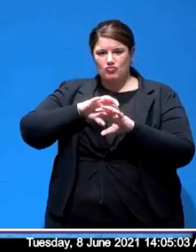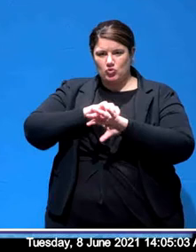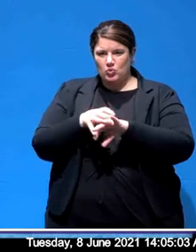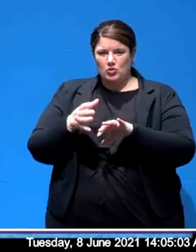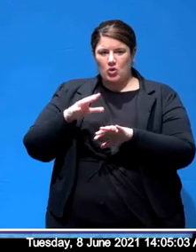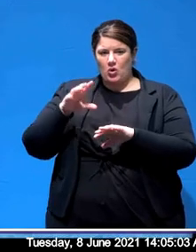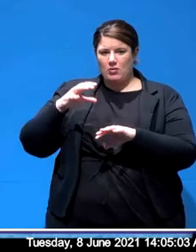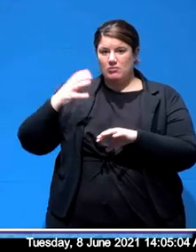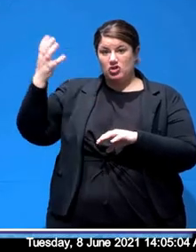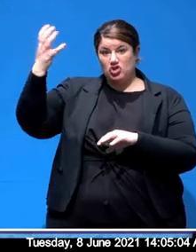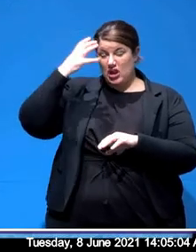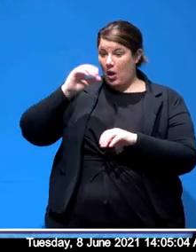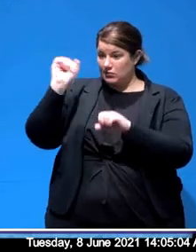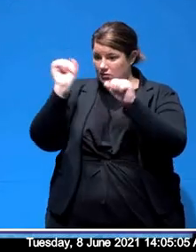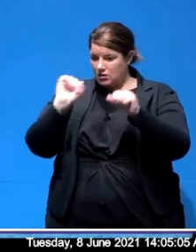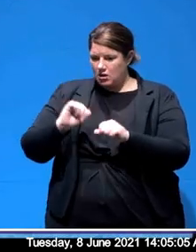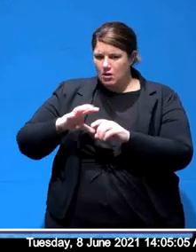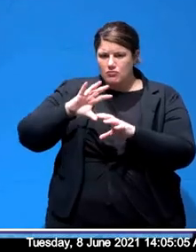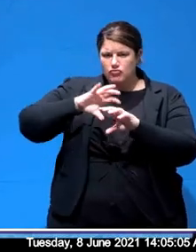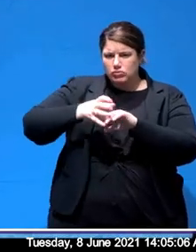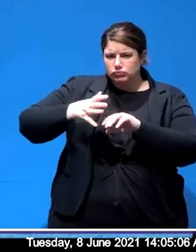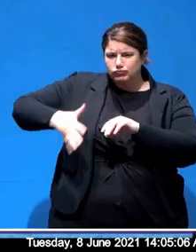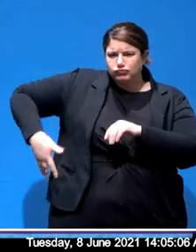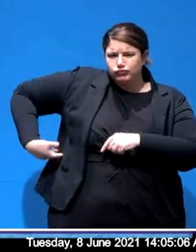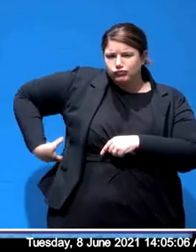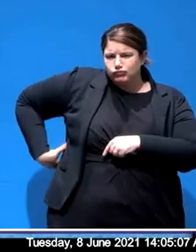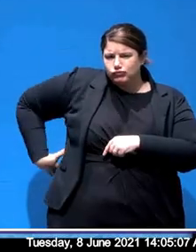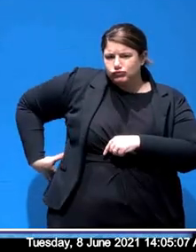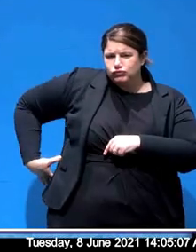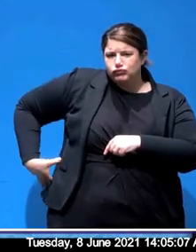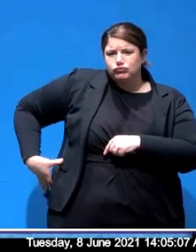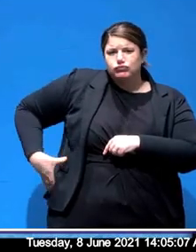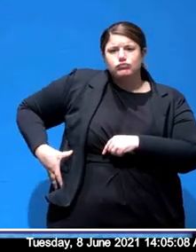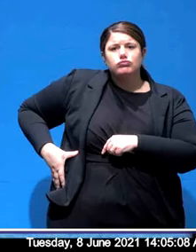previous notes and was an entry from the overnight staff stating of the bruises.